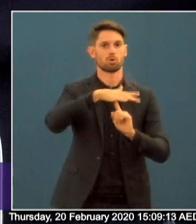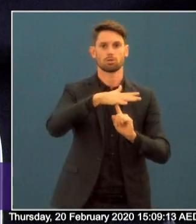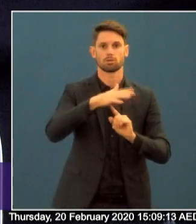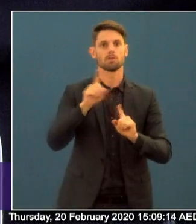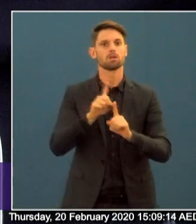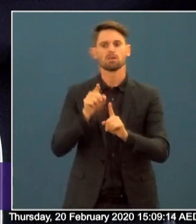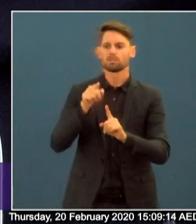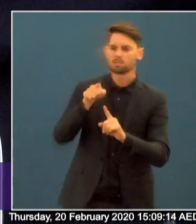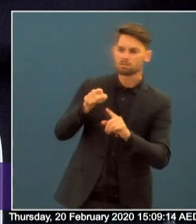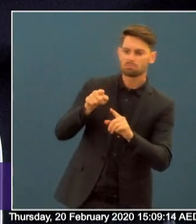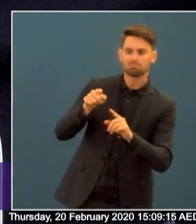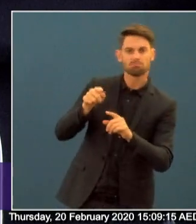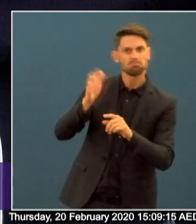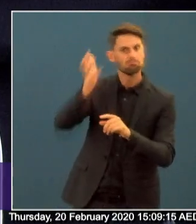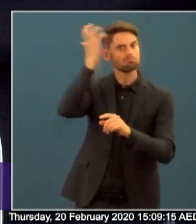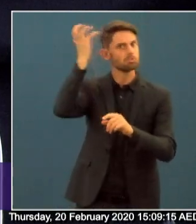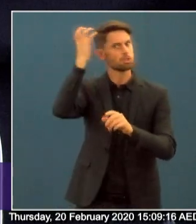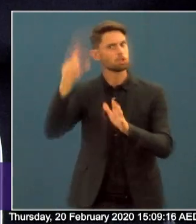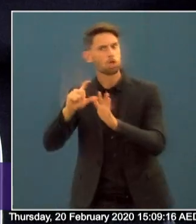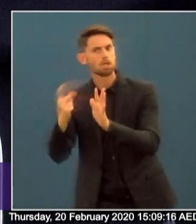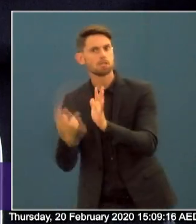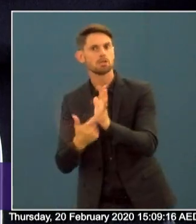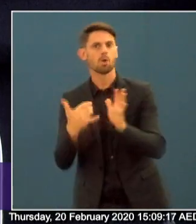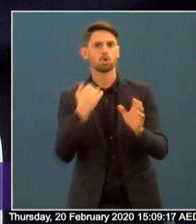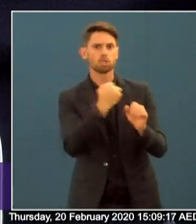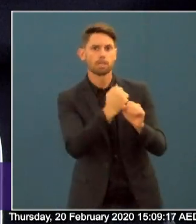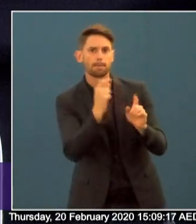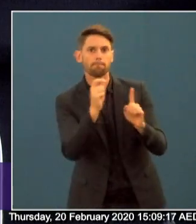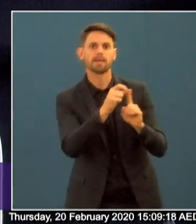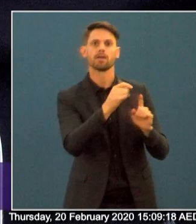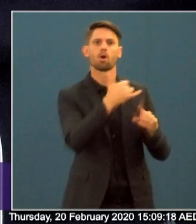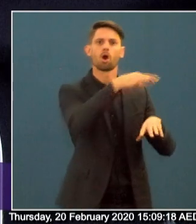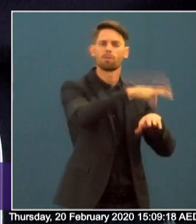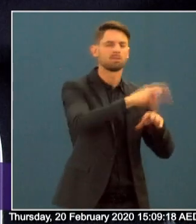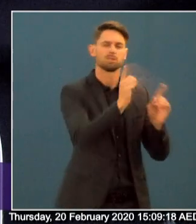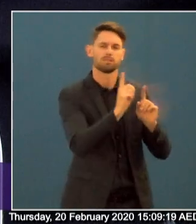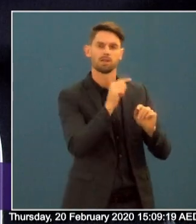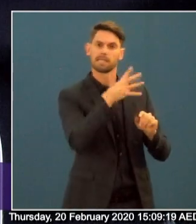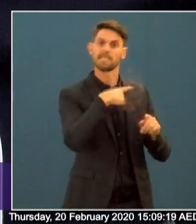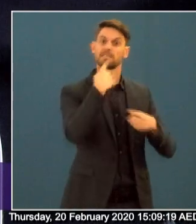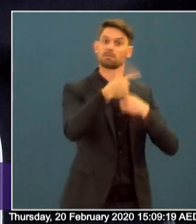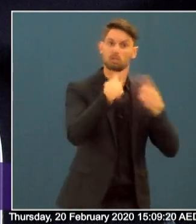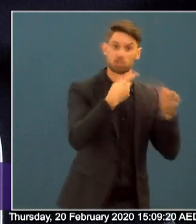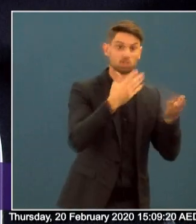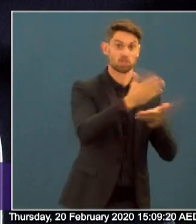whether they be medical specialist or primary health care, and even other sectors, such as disability sector, is absolutely crucial.